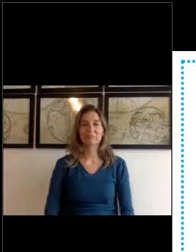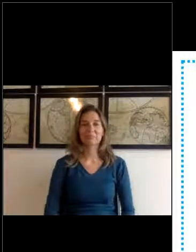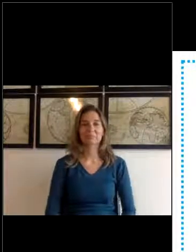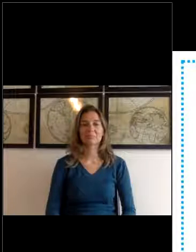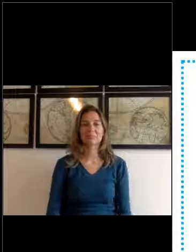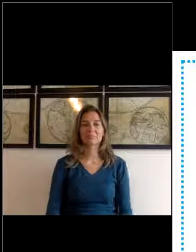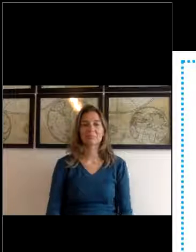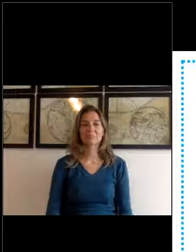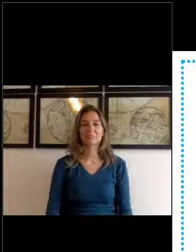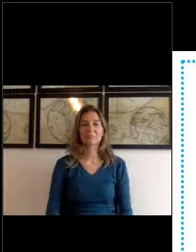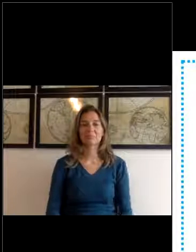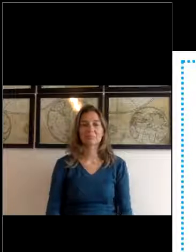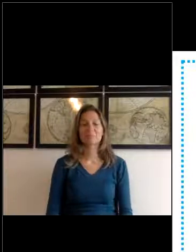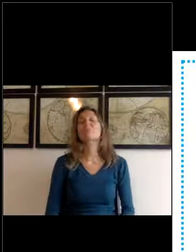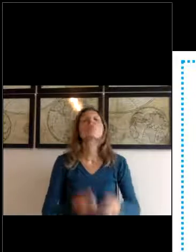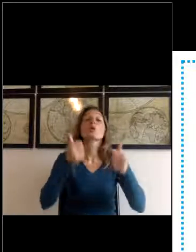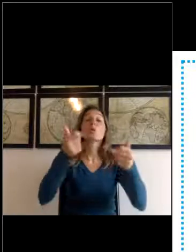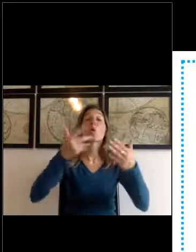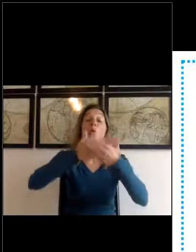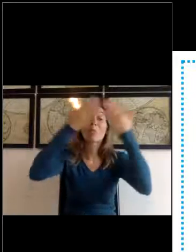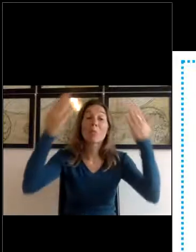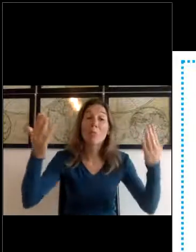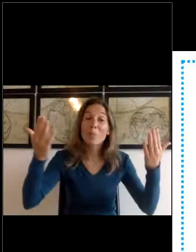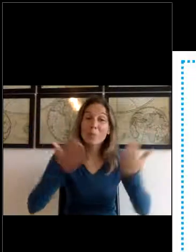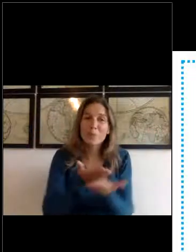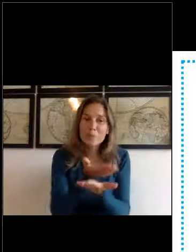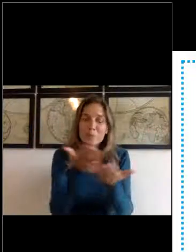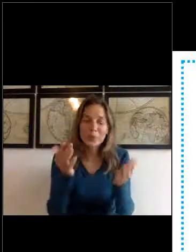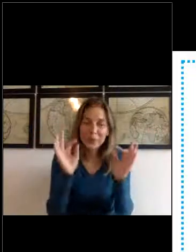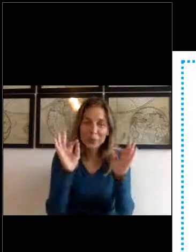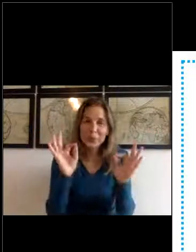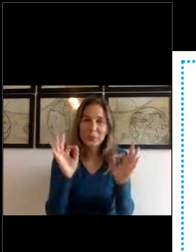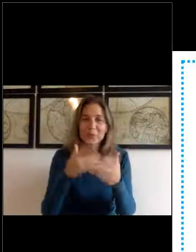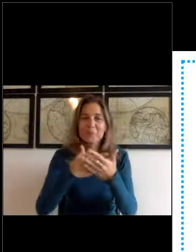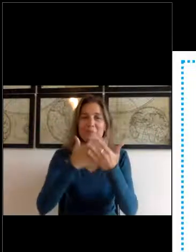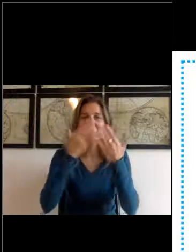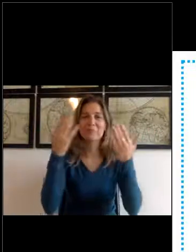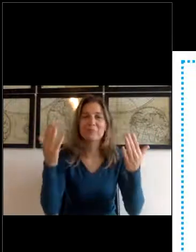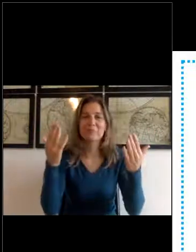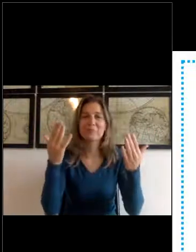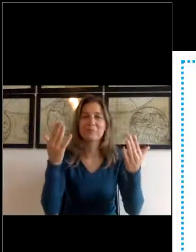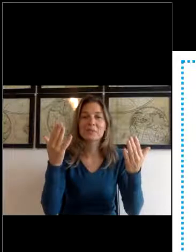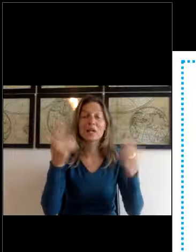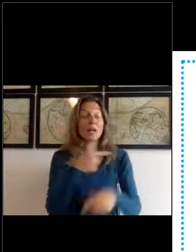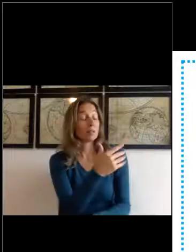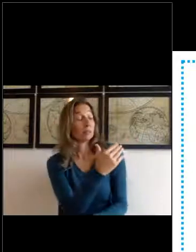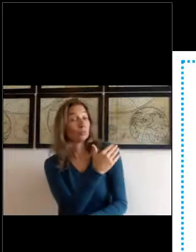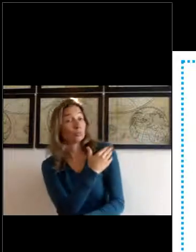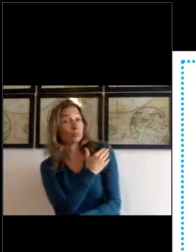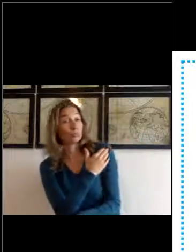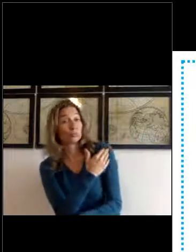Thanks. Very good morning everybody. When I was asked to talk about inclusiveness